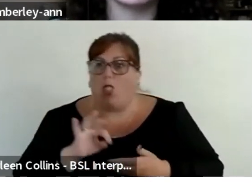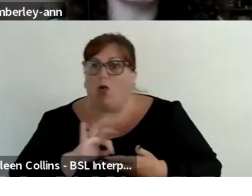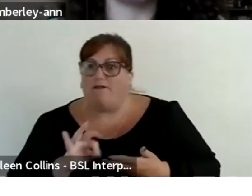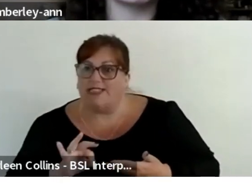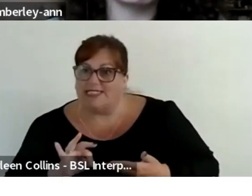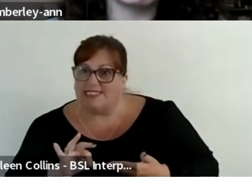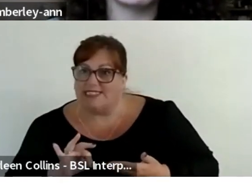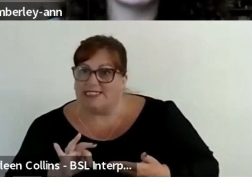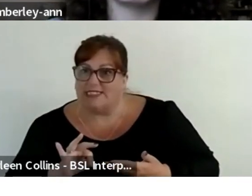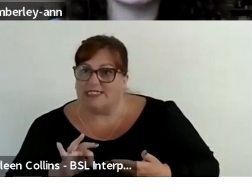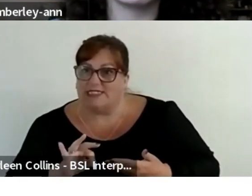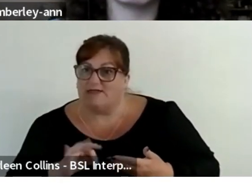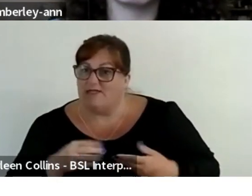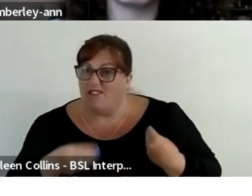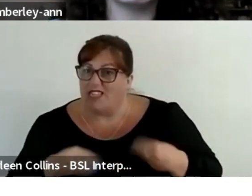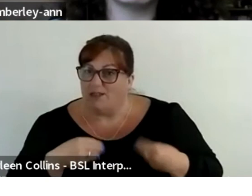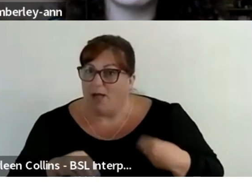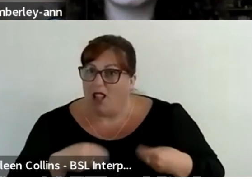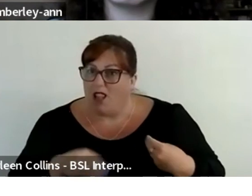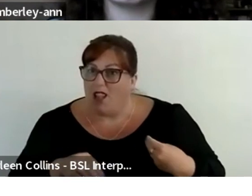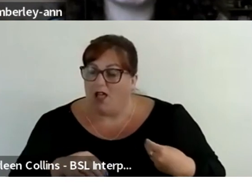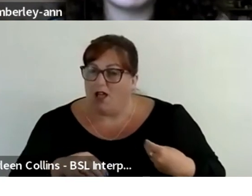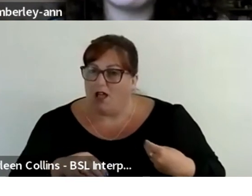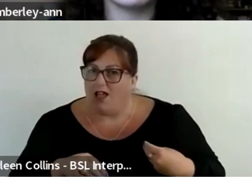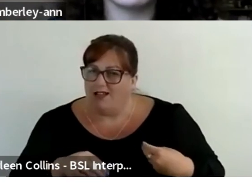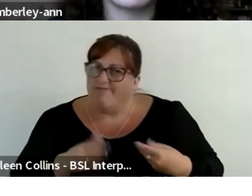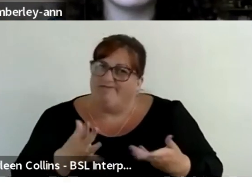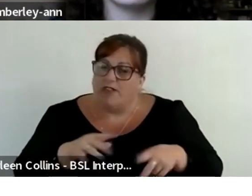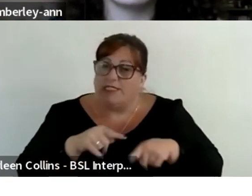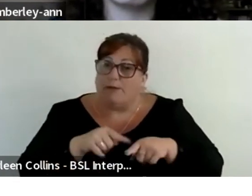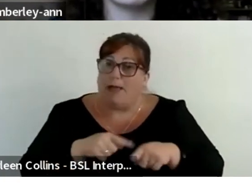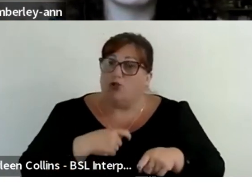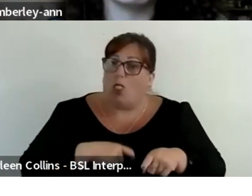It probably very much depends on the role. We would be happy to look into that more.